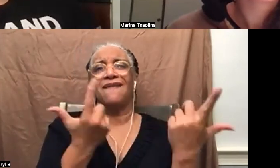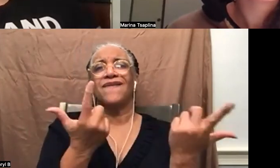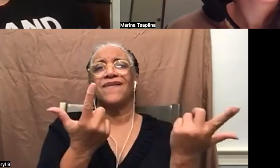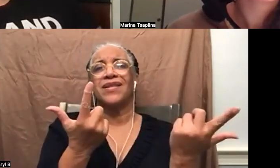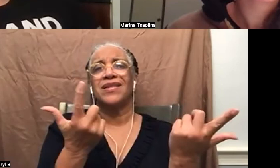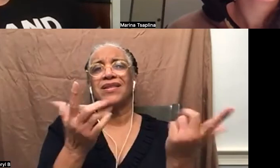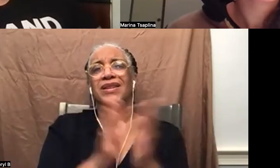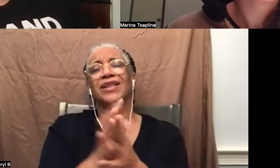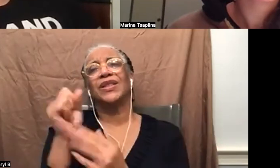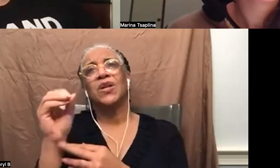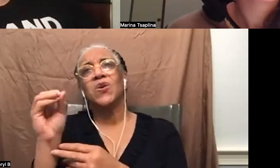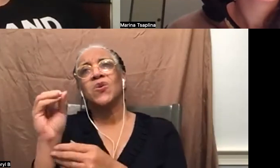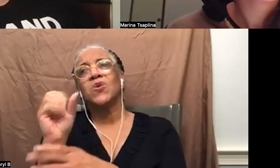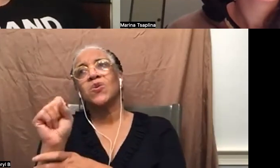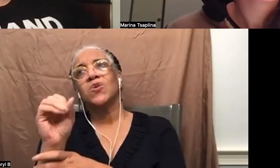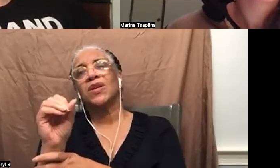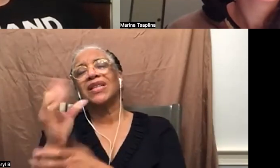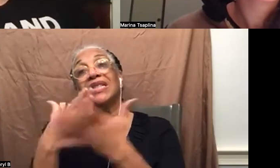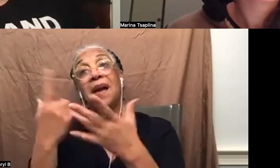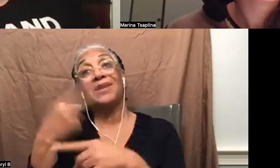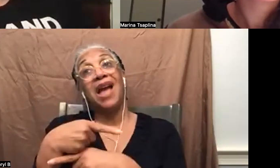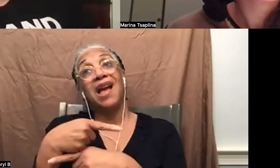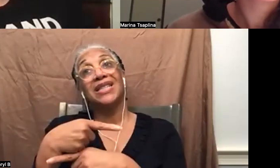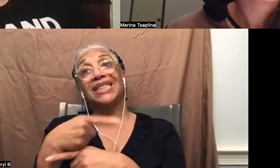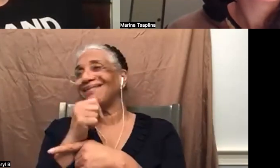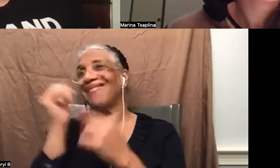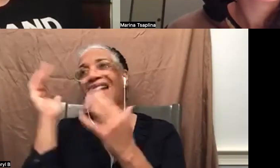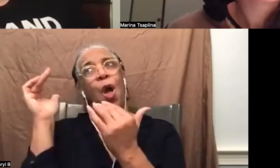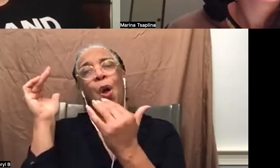Some days it is not hope that keeps me going, it is spite.